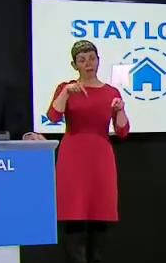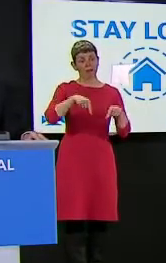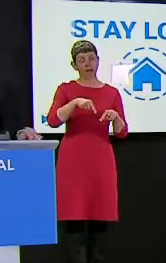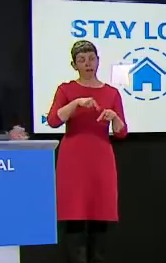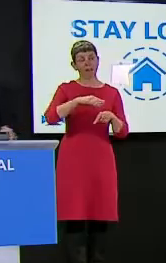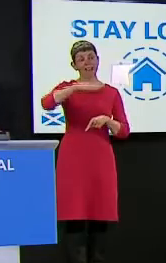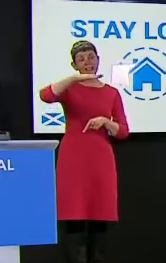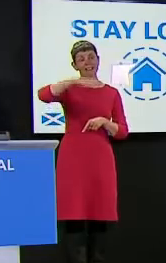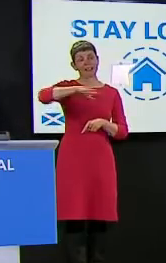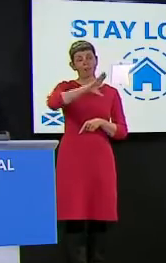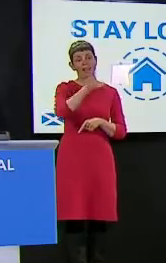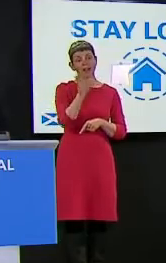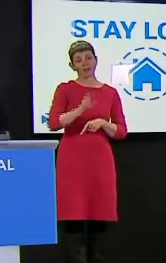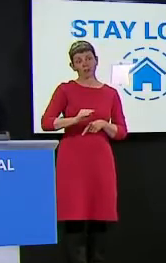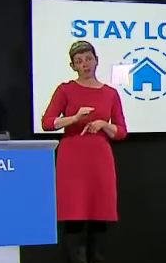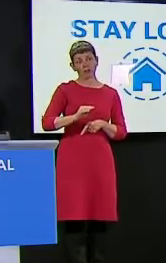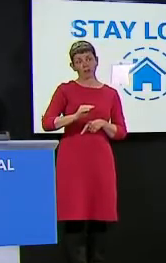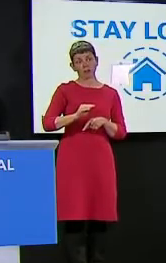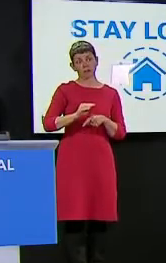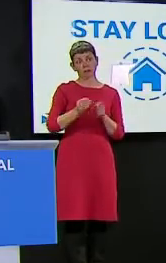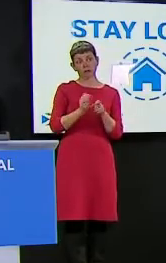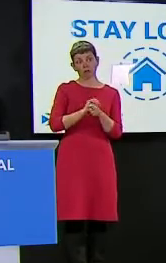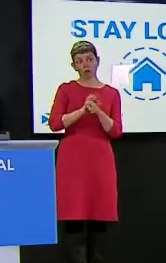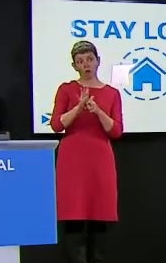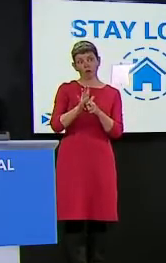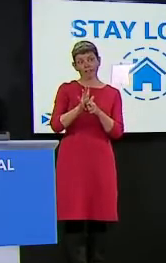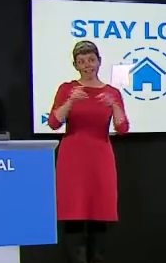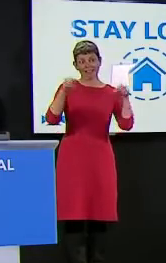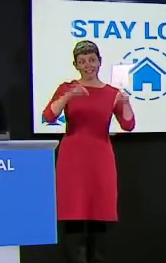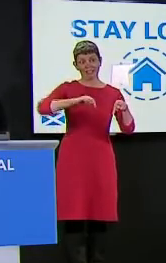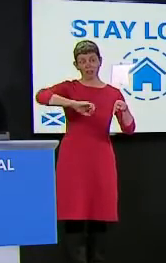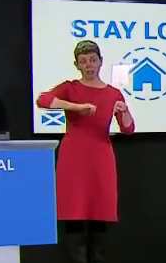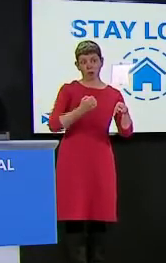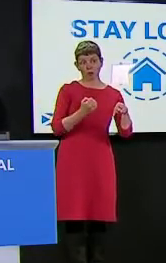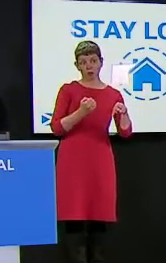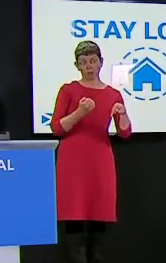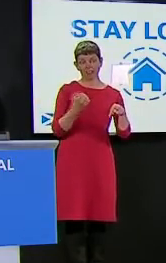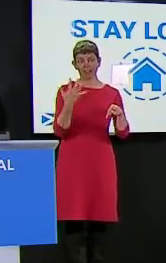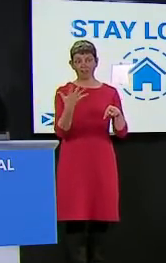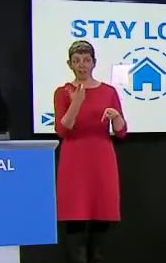five probable and there was also four confirmed and one probable of the Brazilian variant so